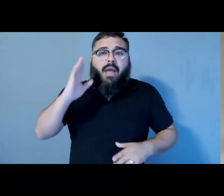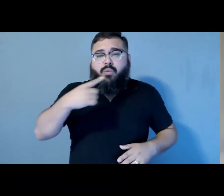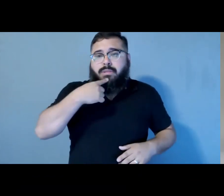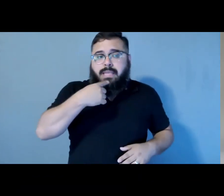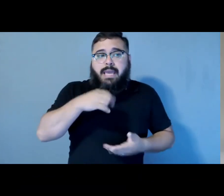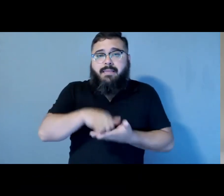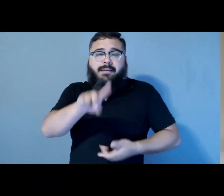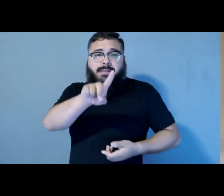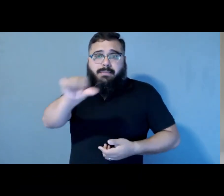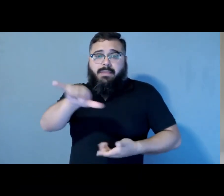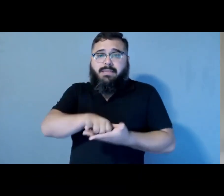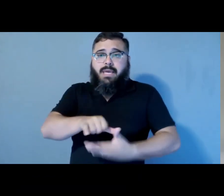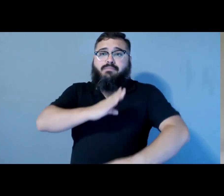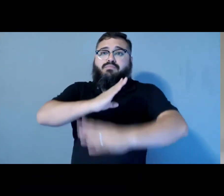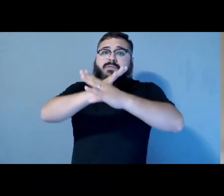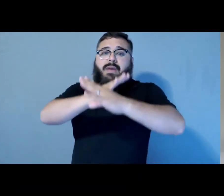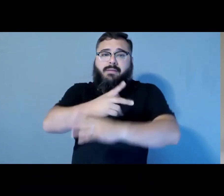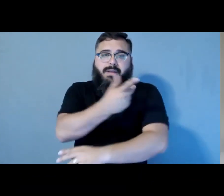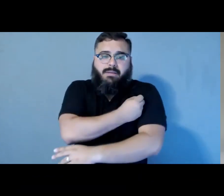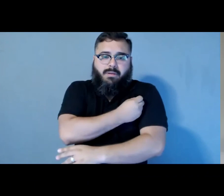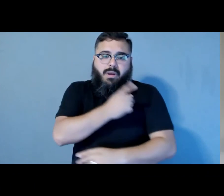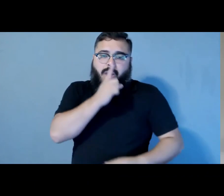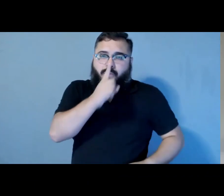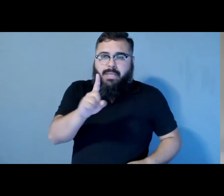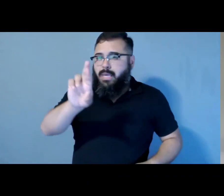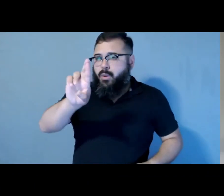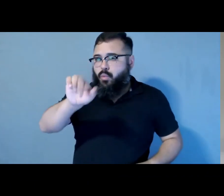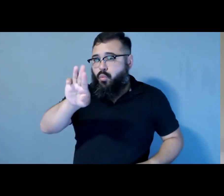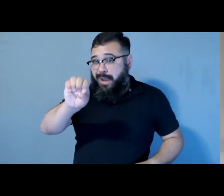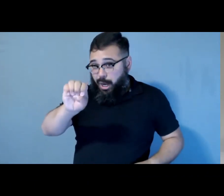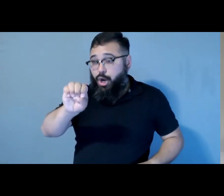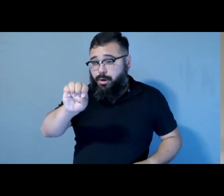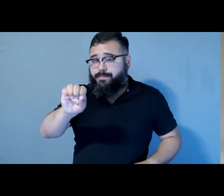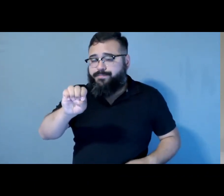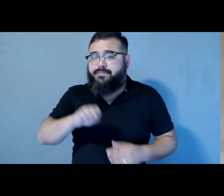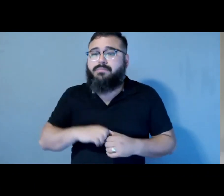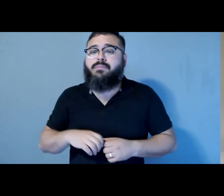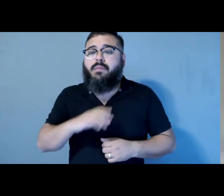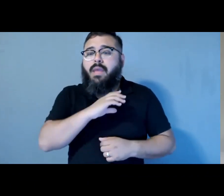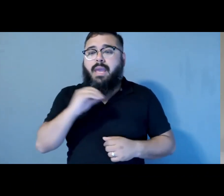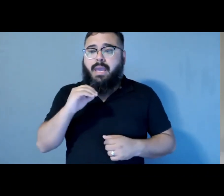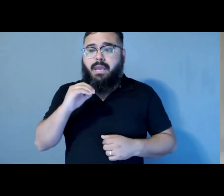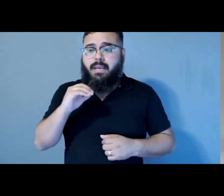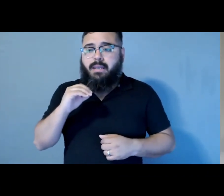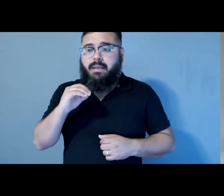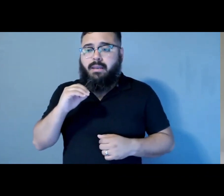that prevent vaccination are relatively rare and that those often have to be supported